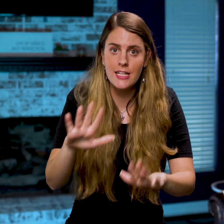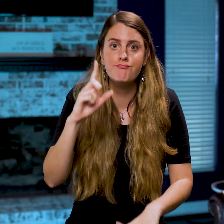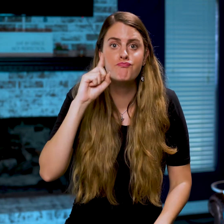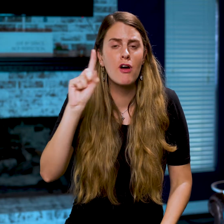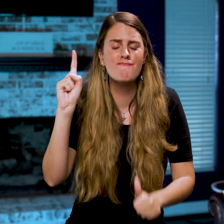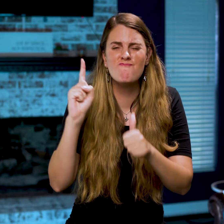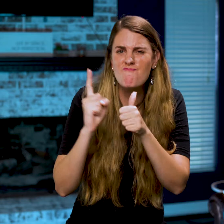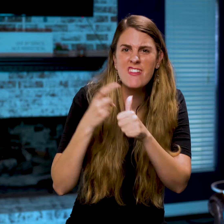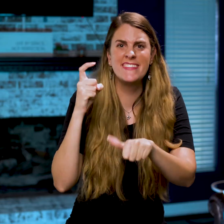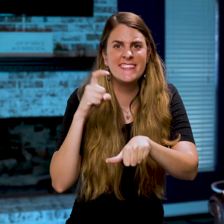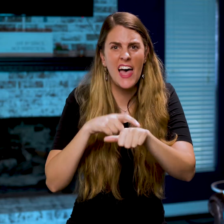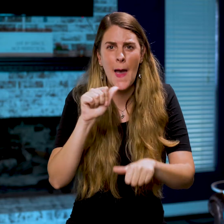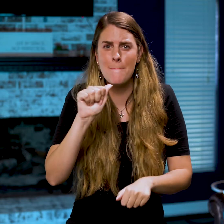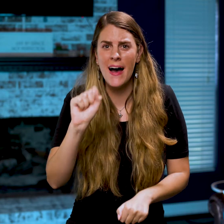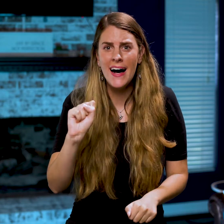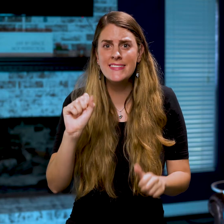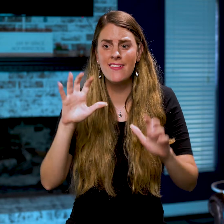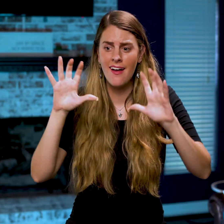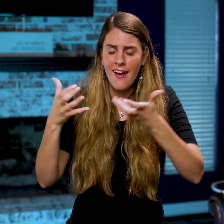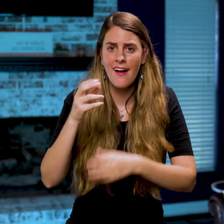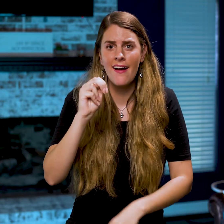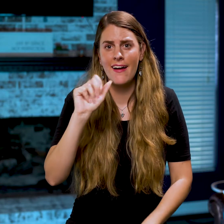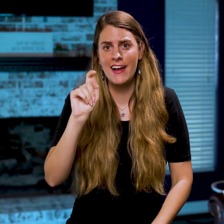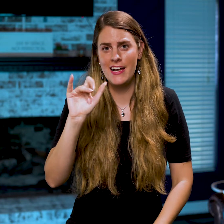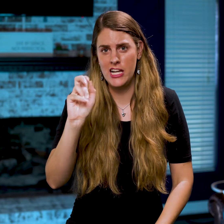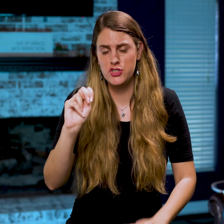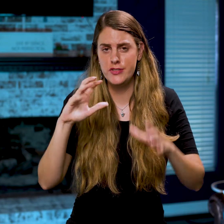for the first time as a nation.